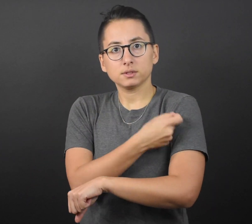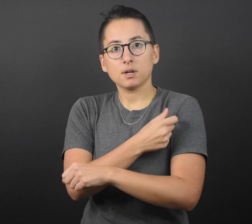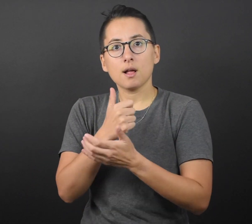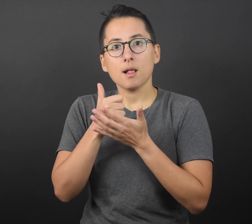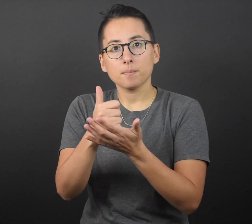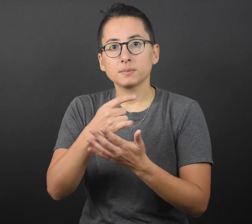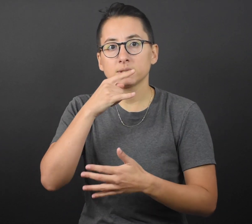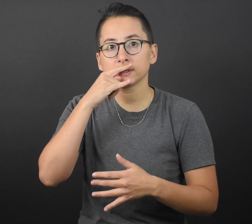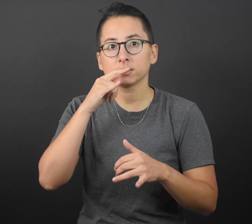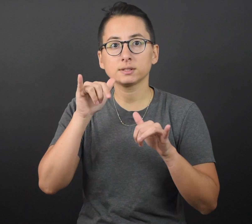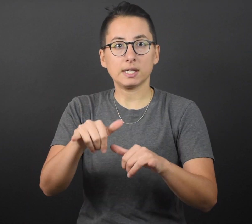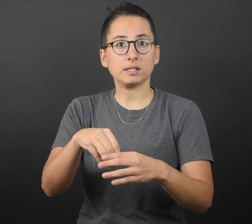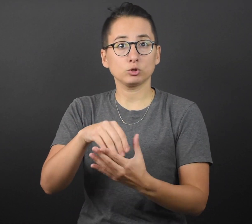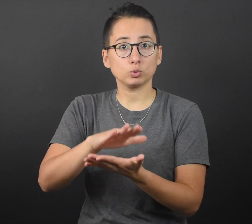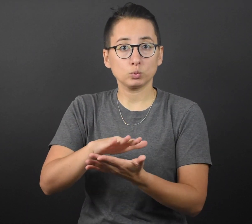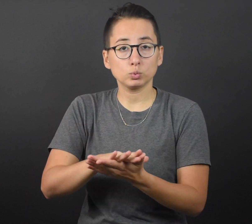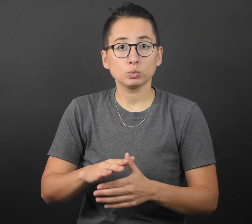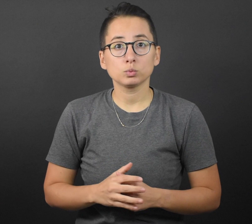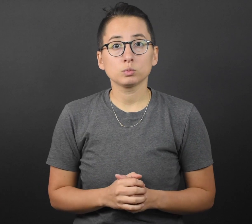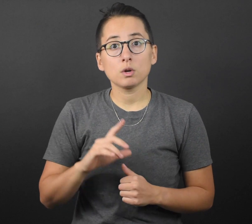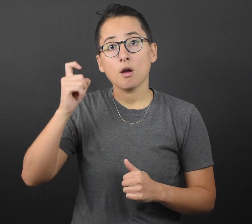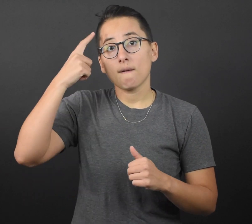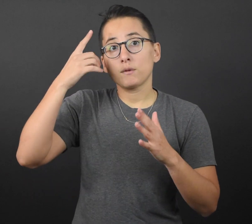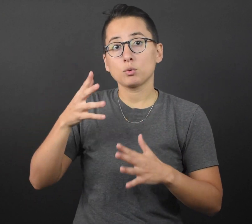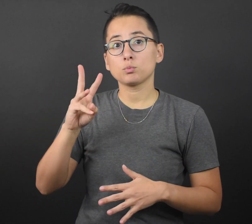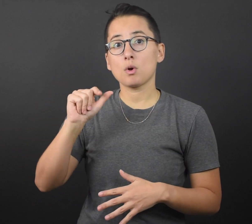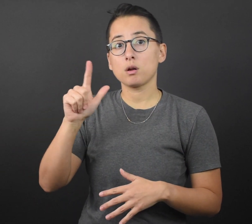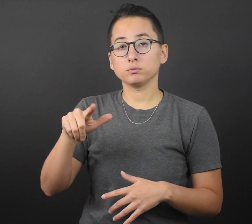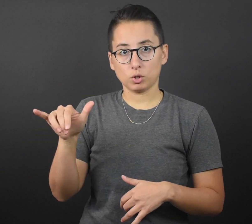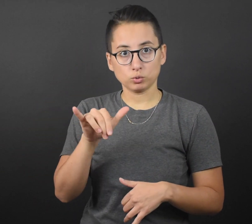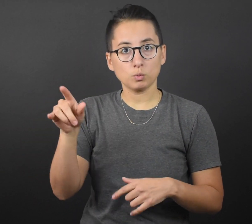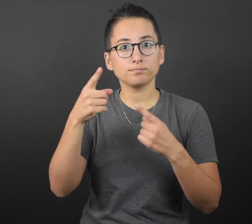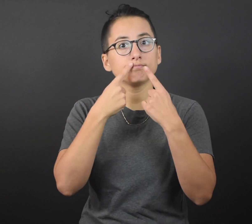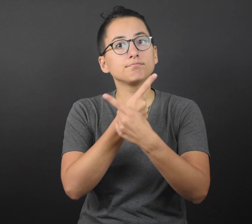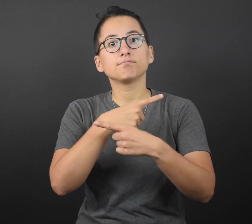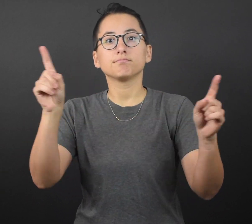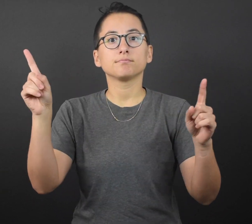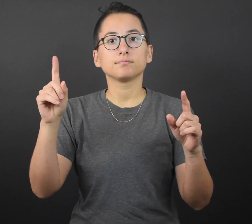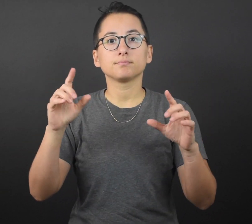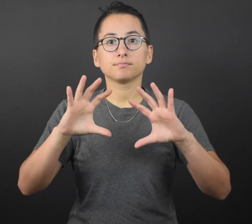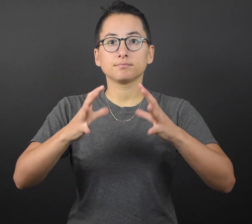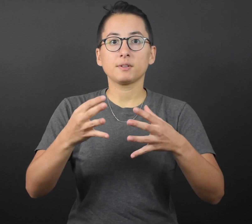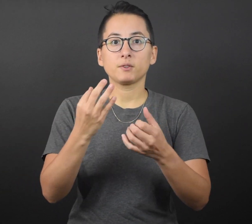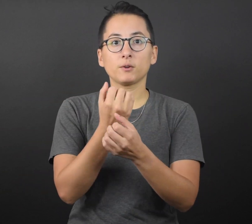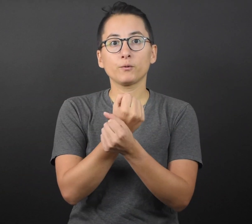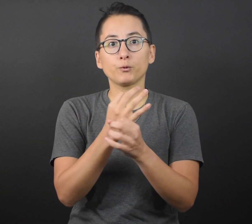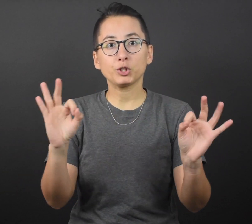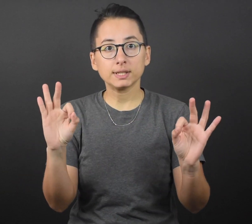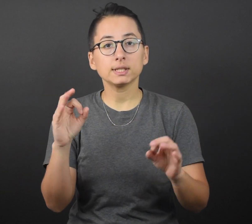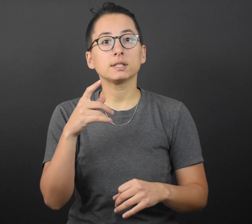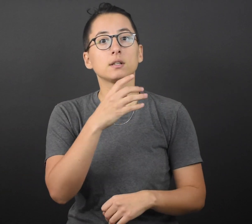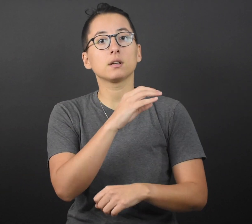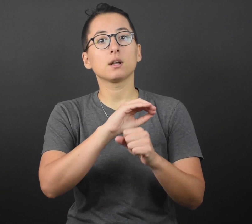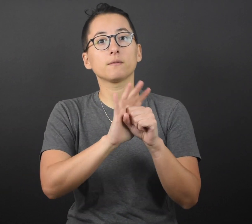help keep kids in schools. Governor Walz also announced a series of free COVID-19 vaccine